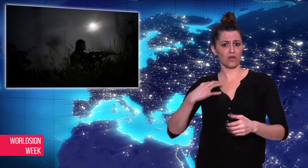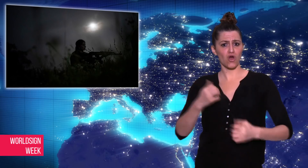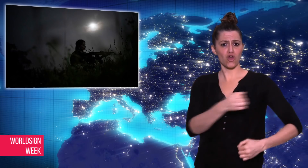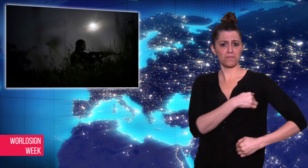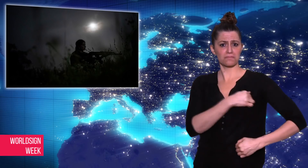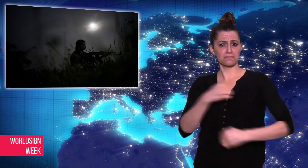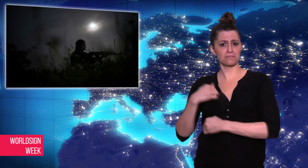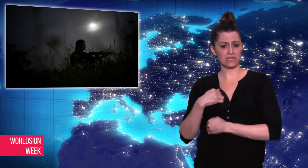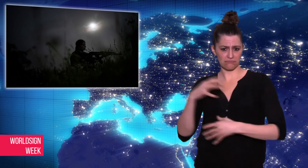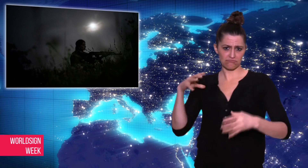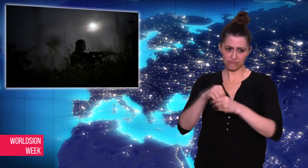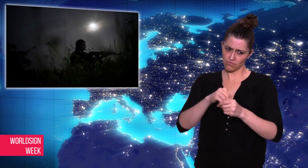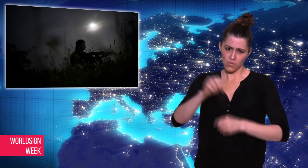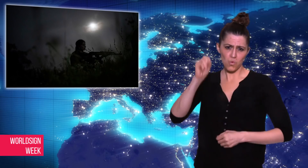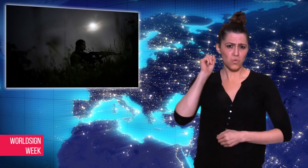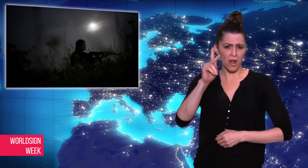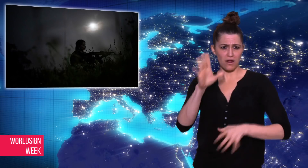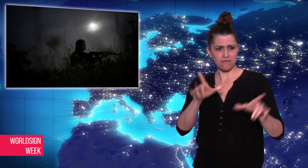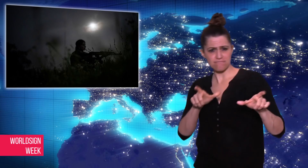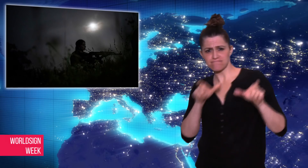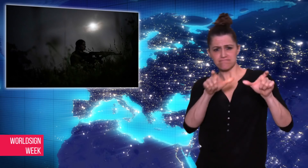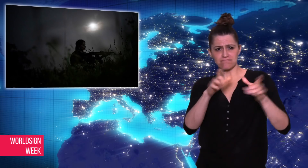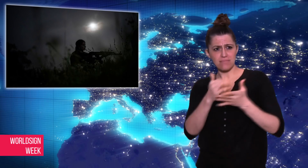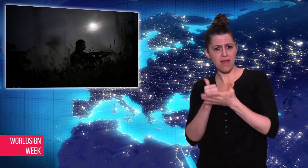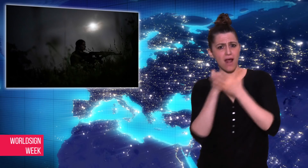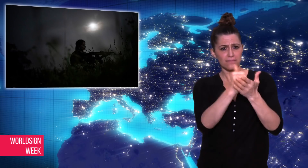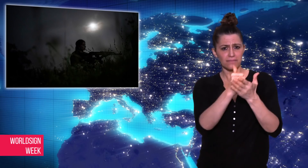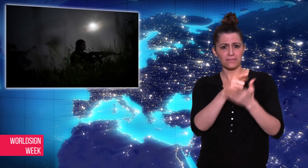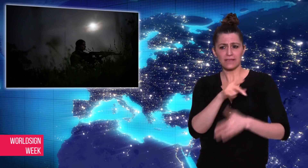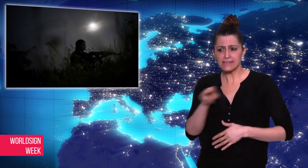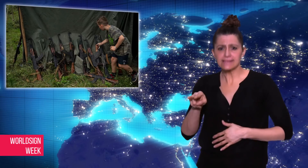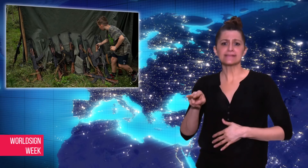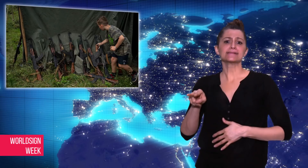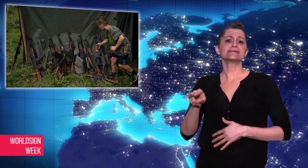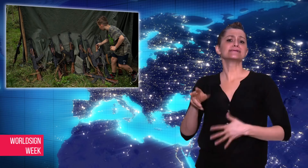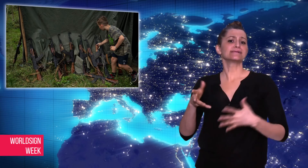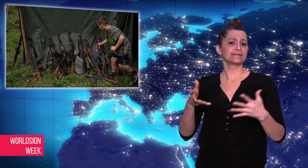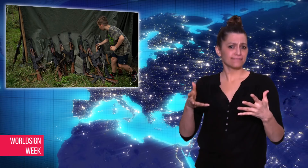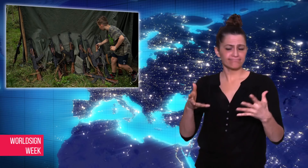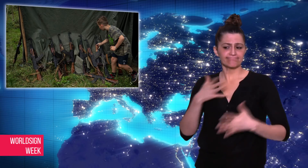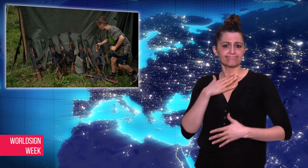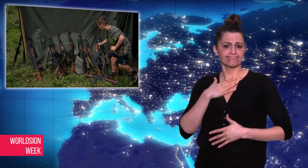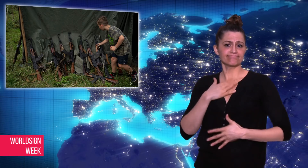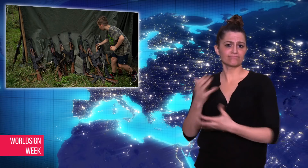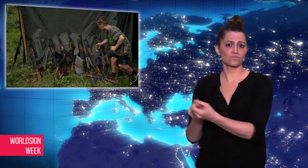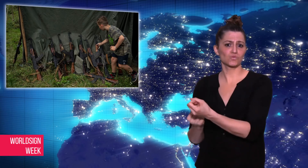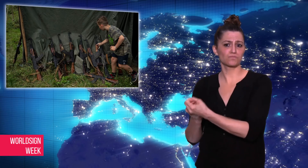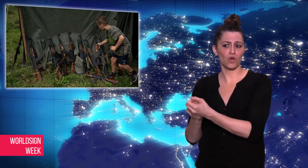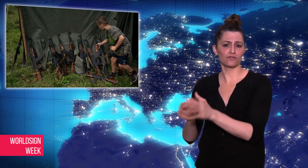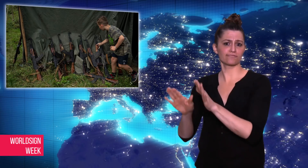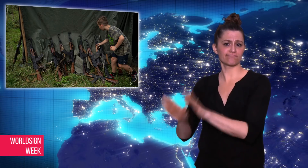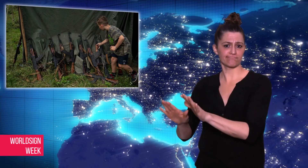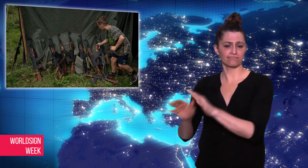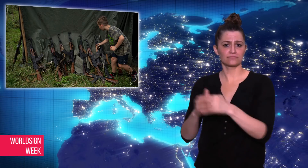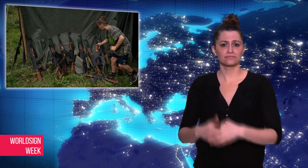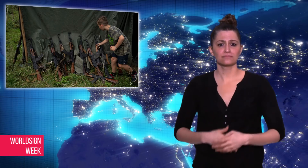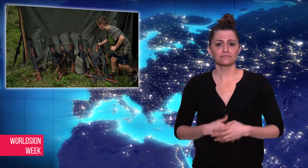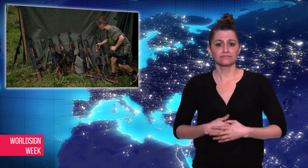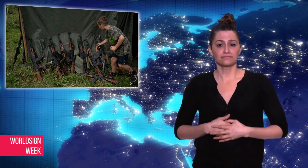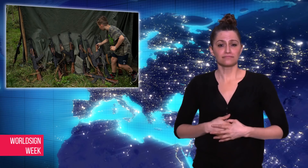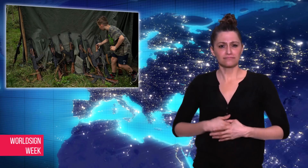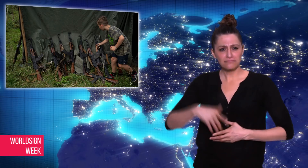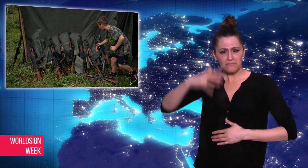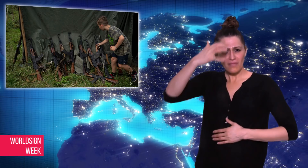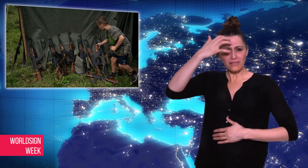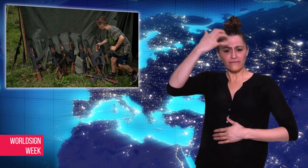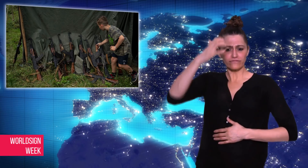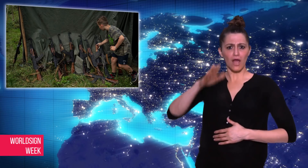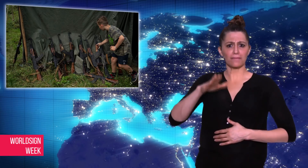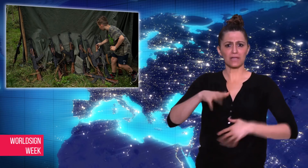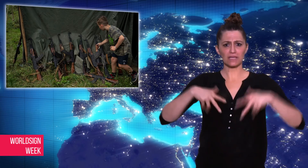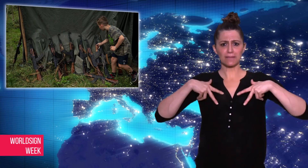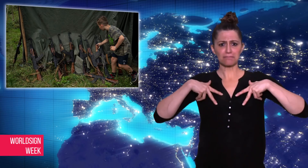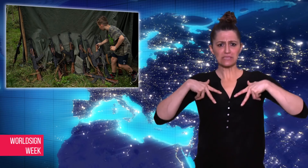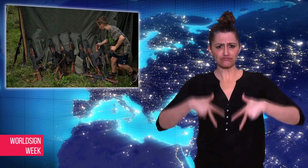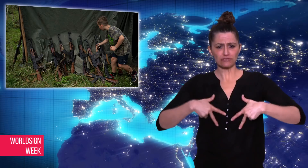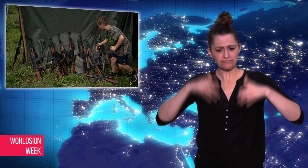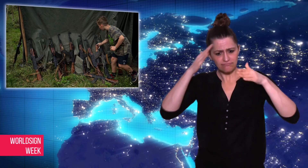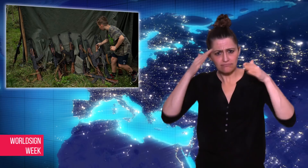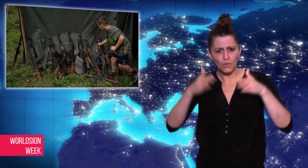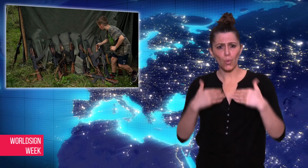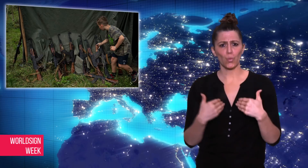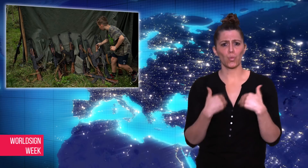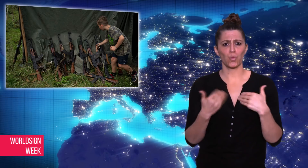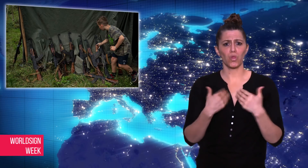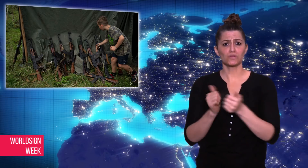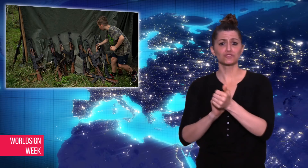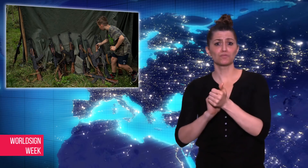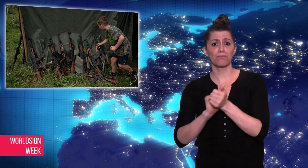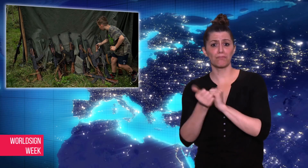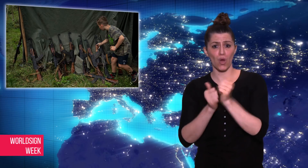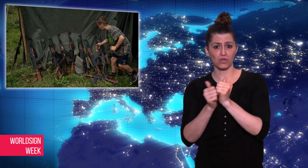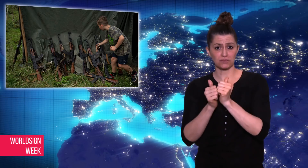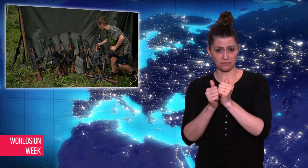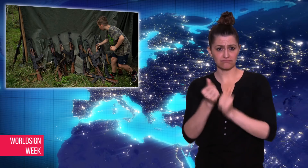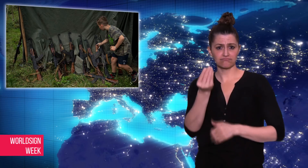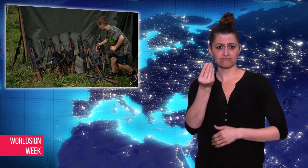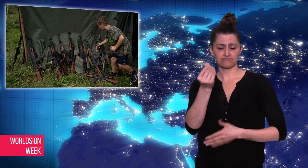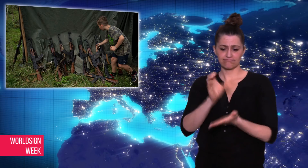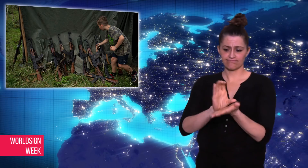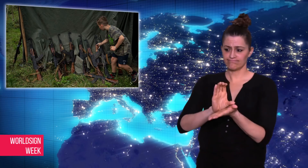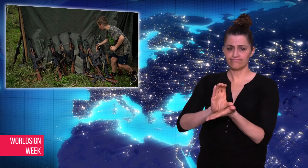The Ministry of Youth and Sports funded this camp,